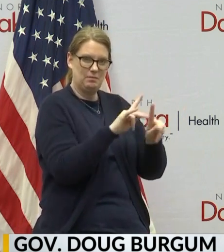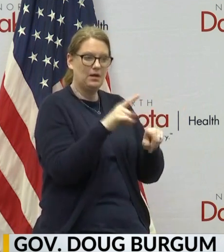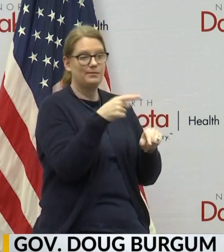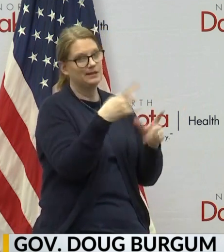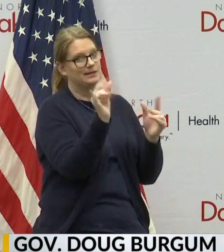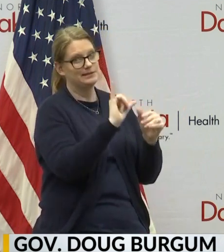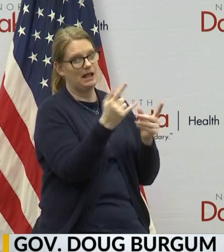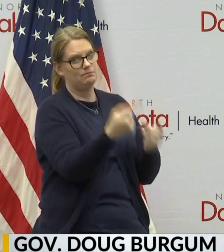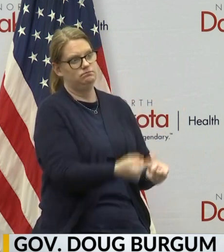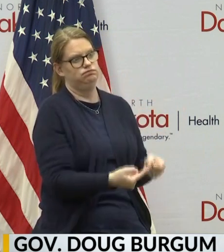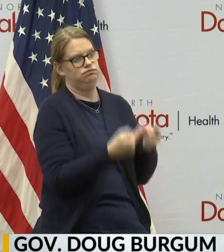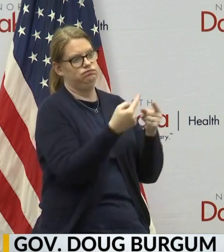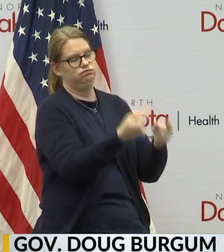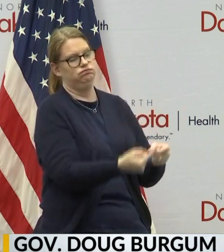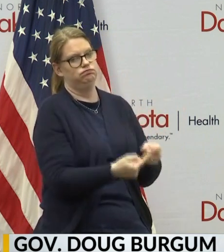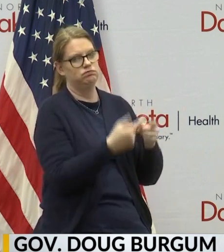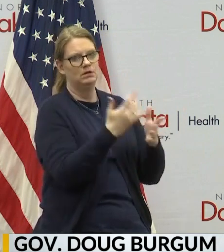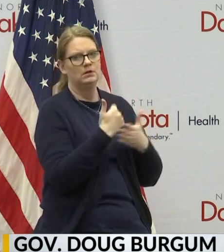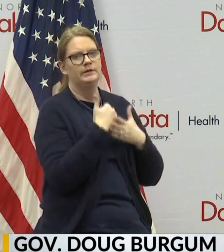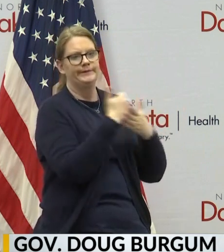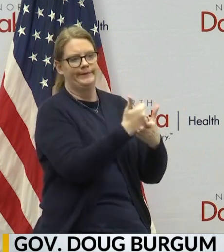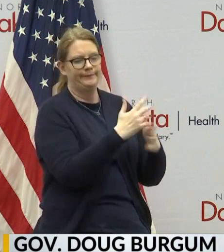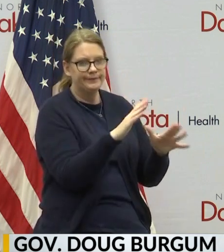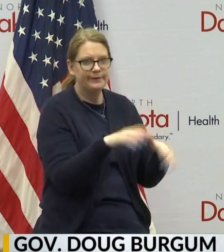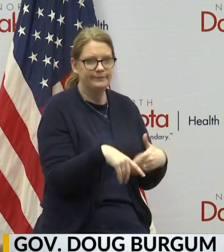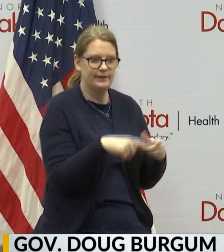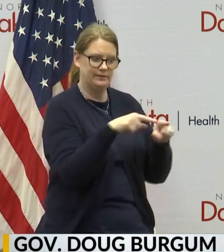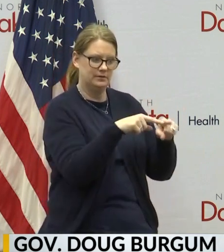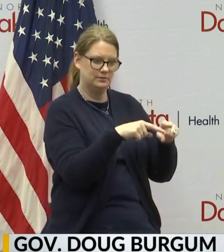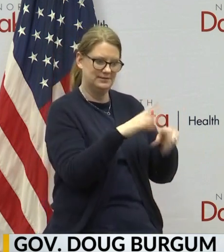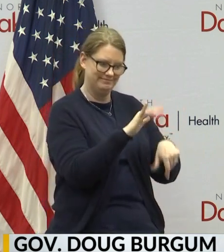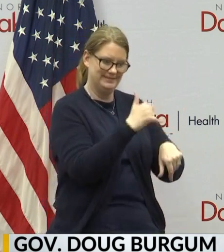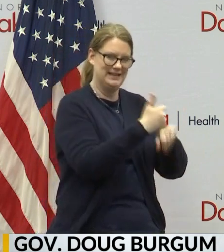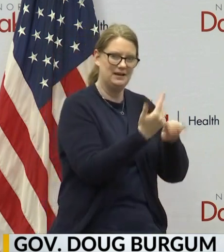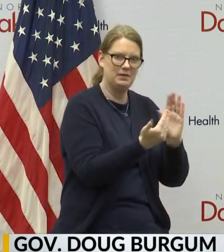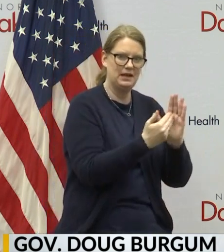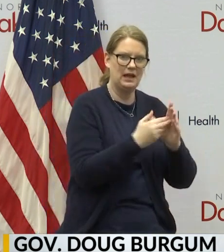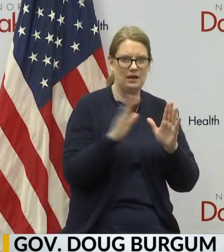EMPLOYERS ARE STRUGGLING JUST LIKE EMPLOYEES, AND WHEN IT'S OVER, WE NEED THOSE EMPLOYERS TO